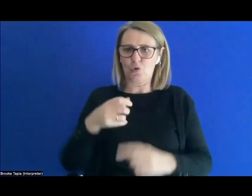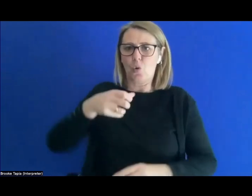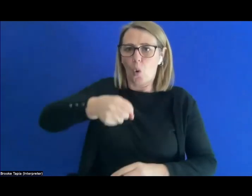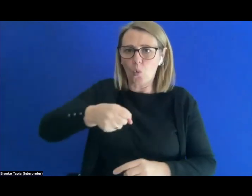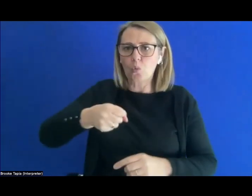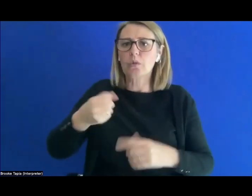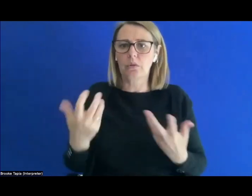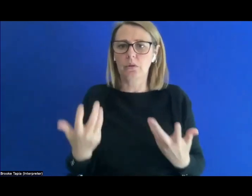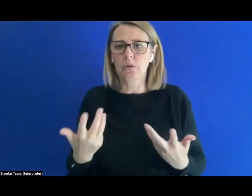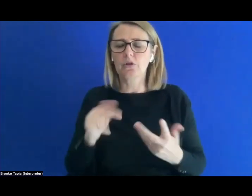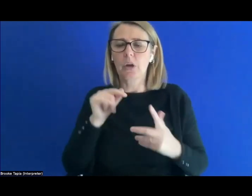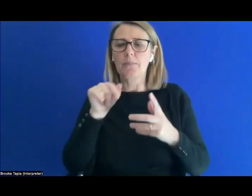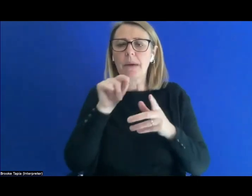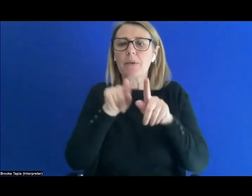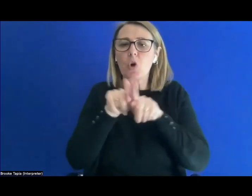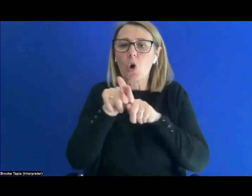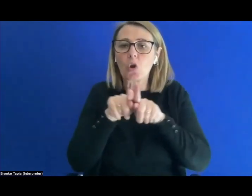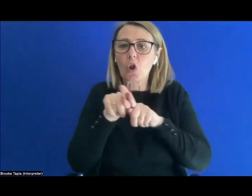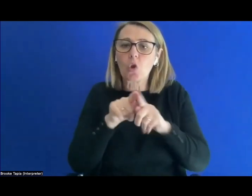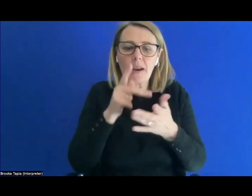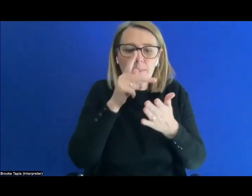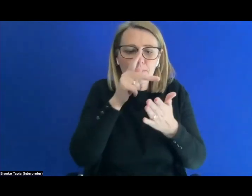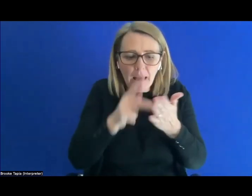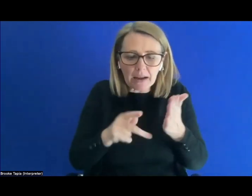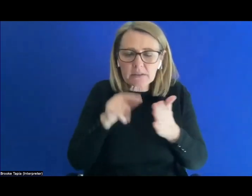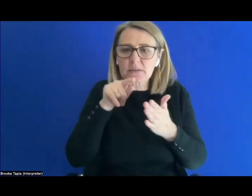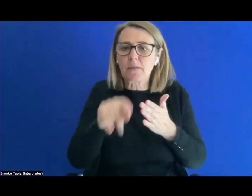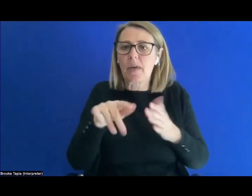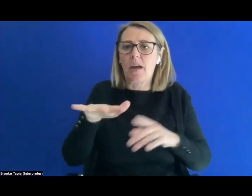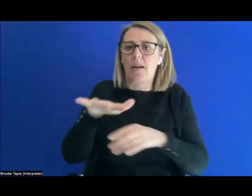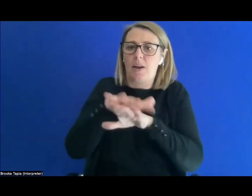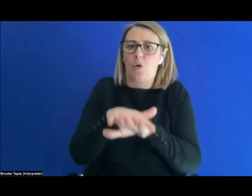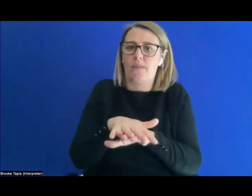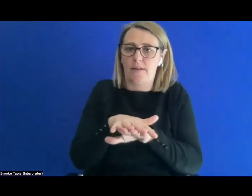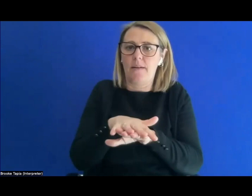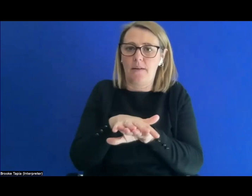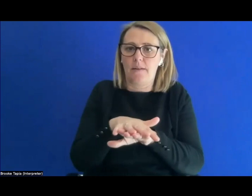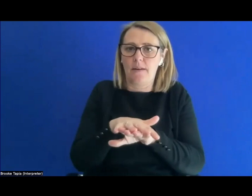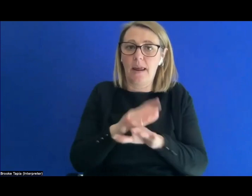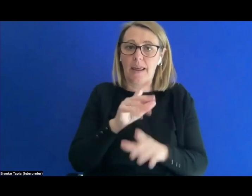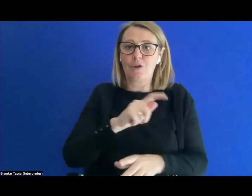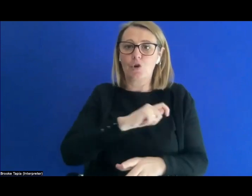some aspects of the task in a hand under hand way, and the trust is built so that should you